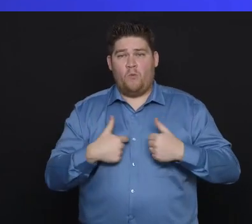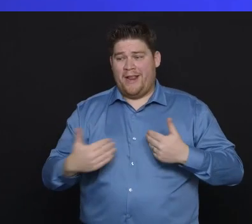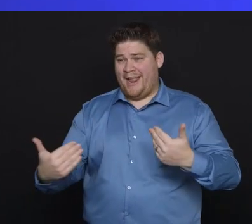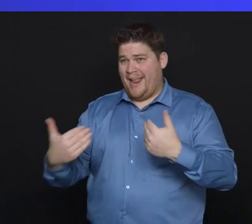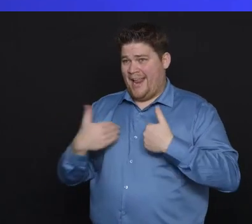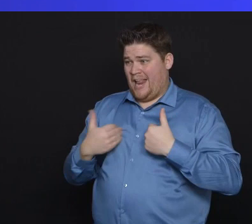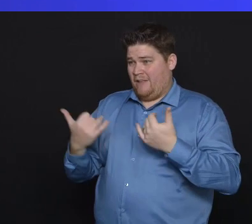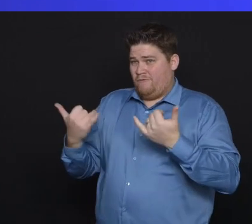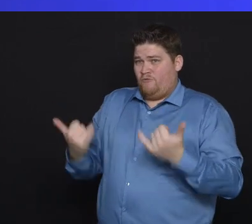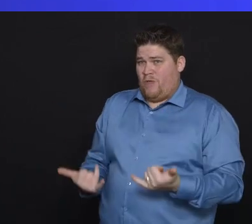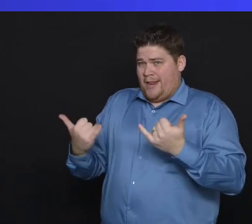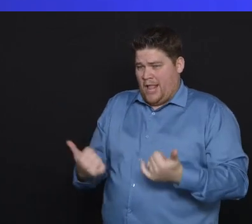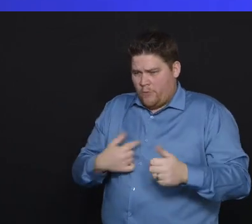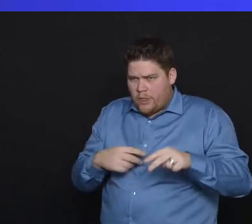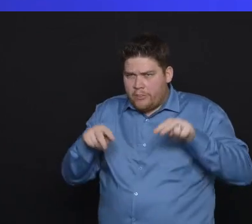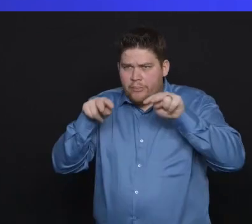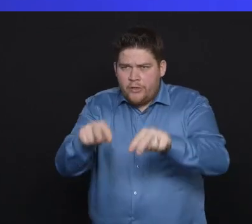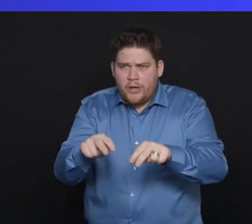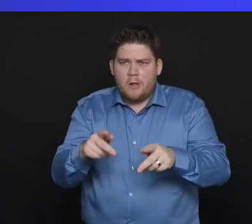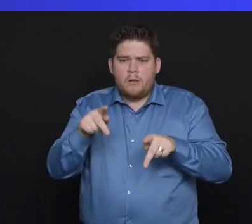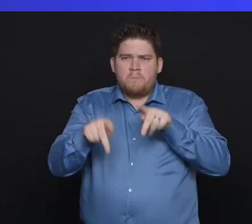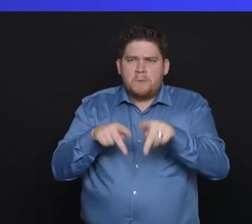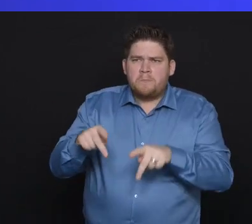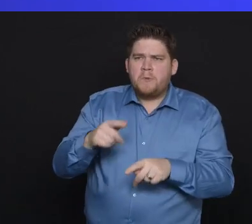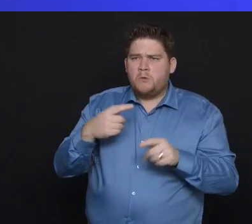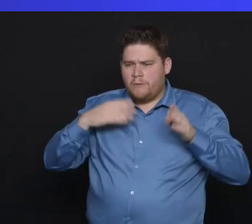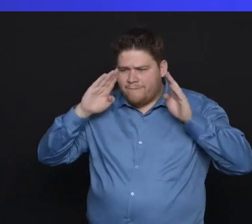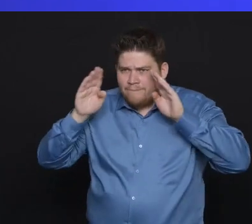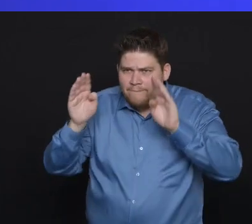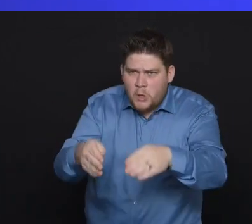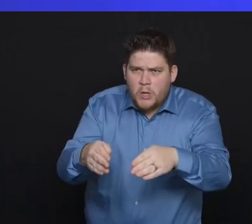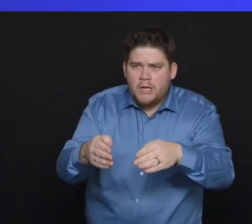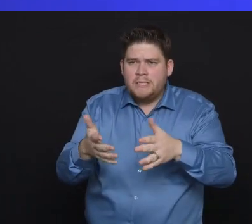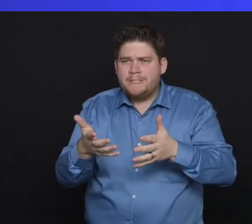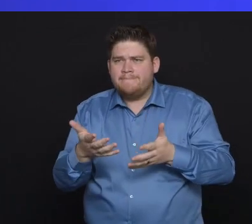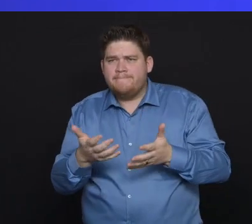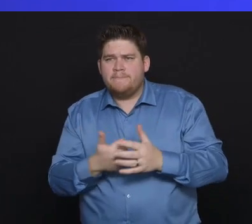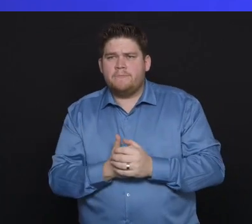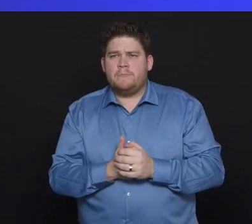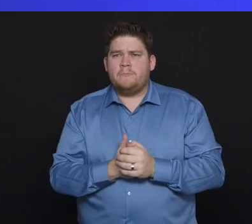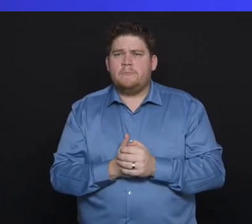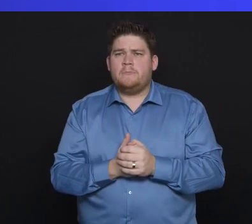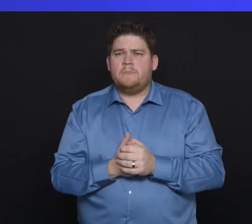attention to it. And then, as things go by and it's not so bad anymore, we